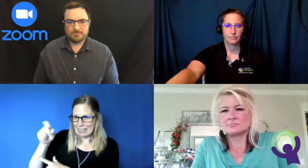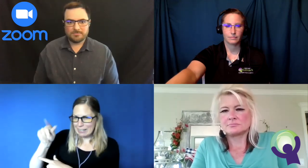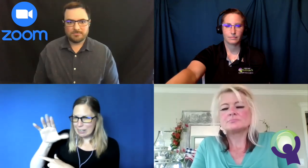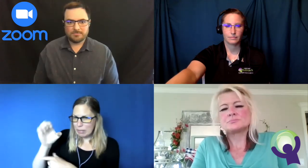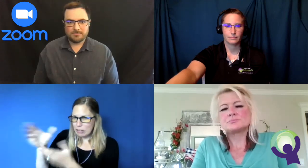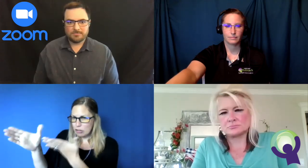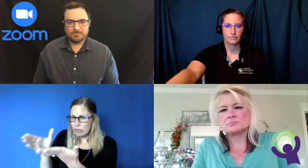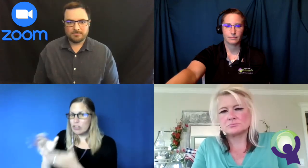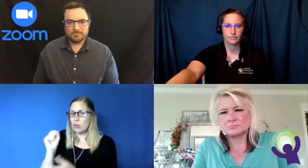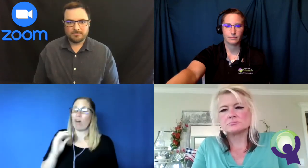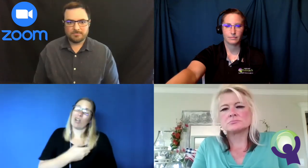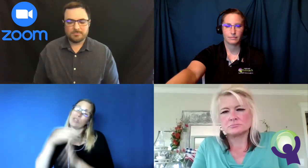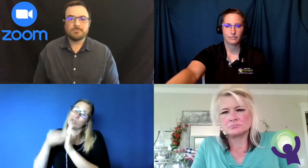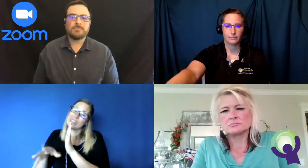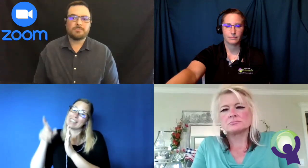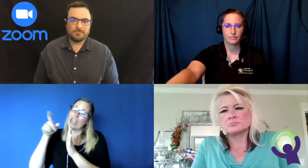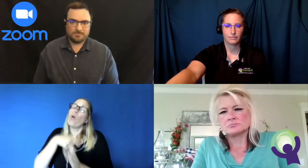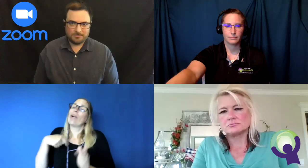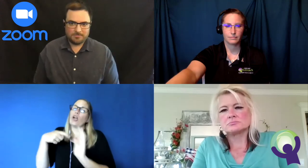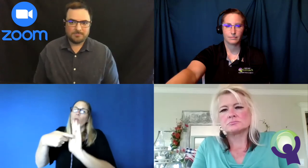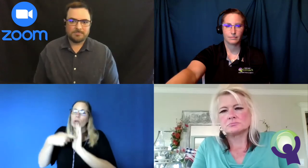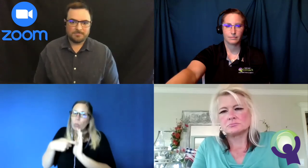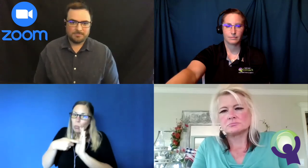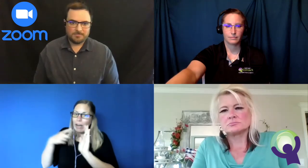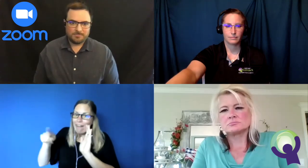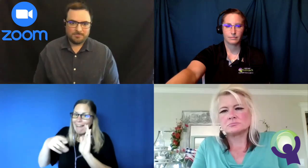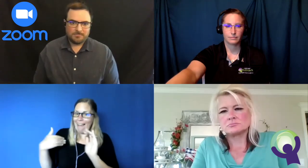to be... we still require them to have a label